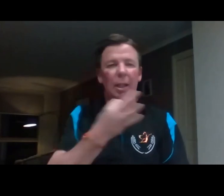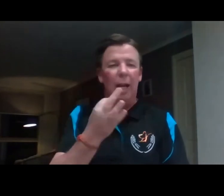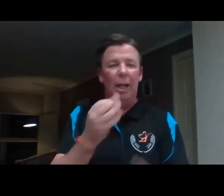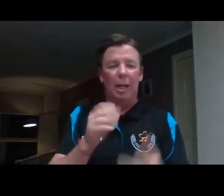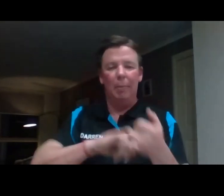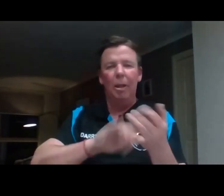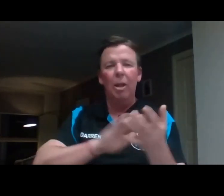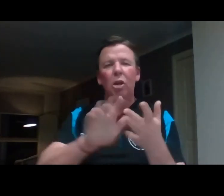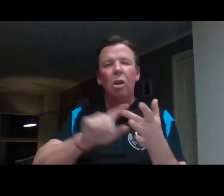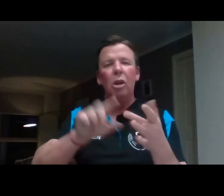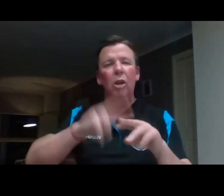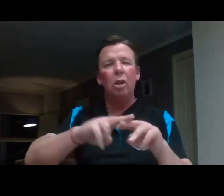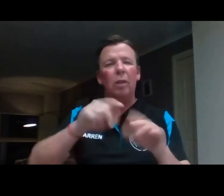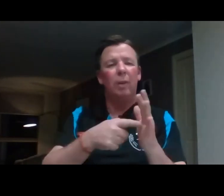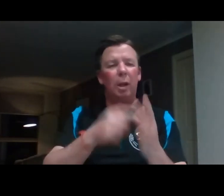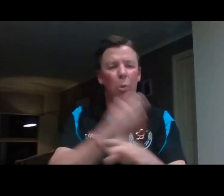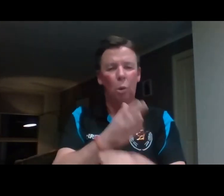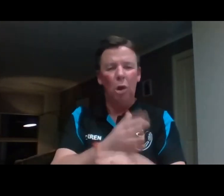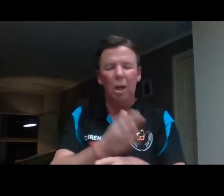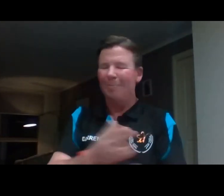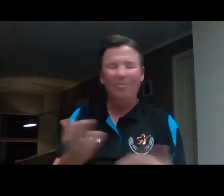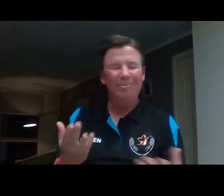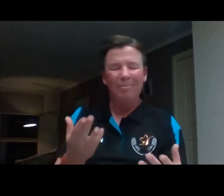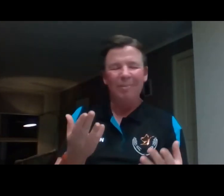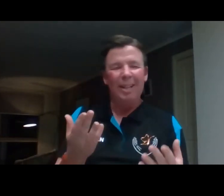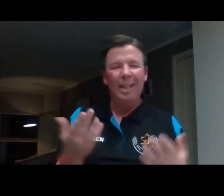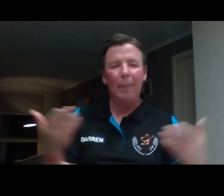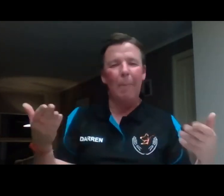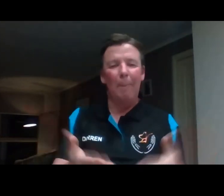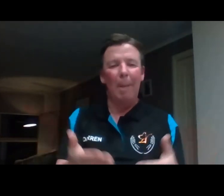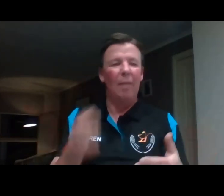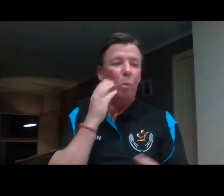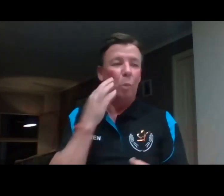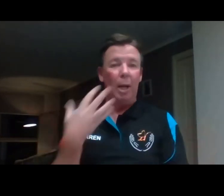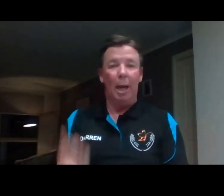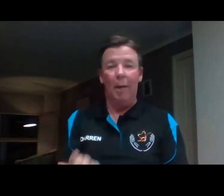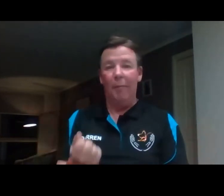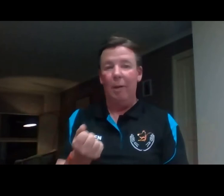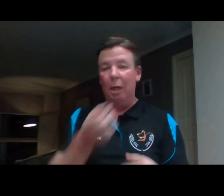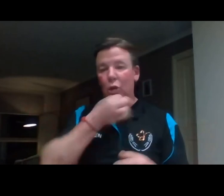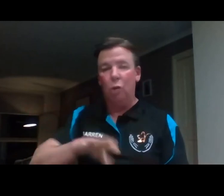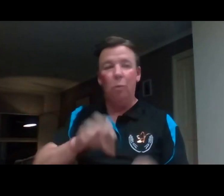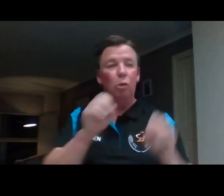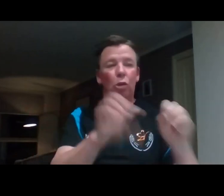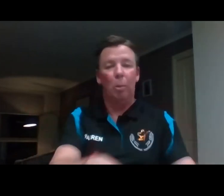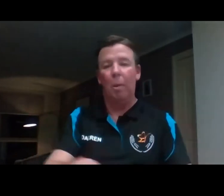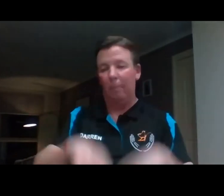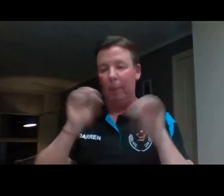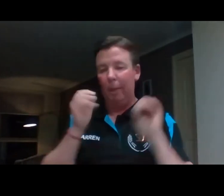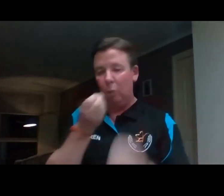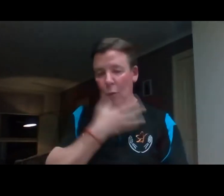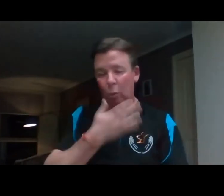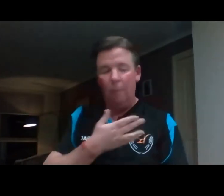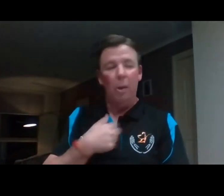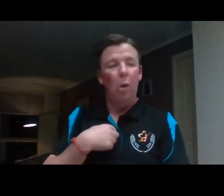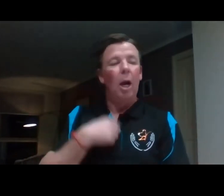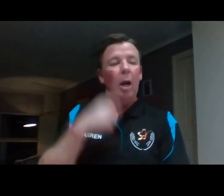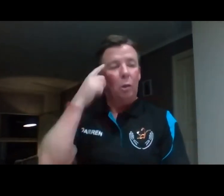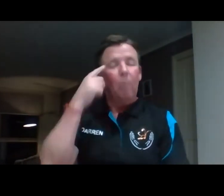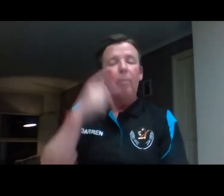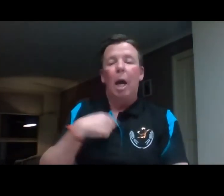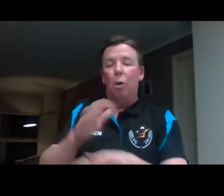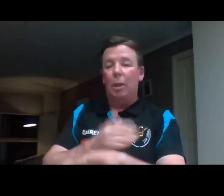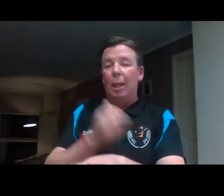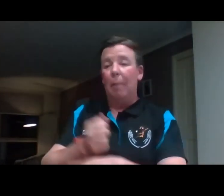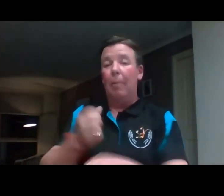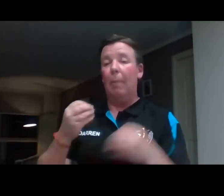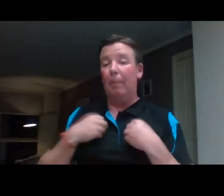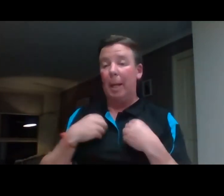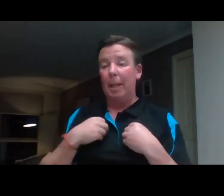I had children to drop off and pick up at school.